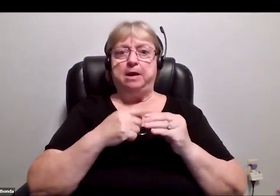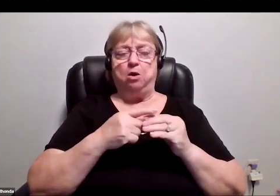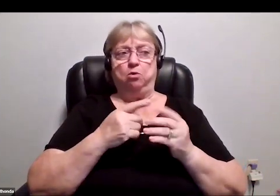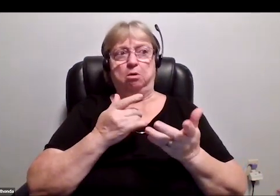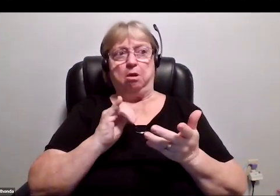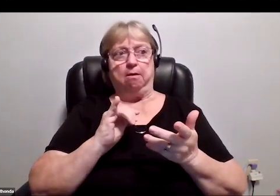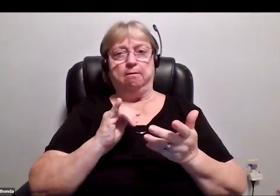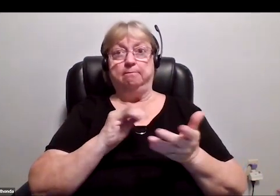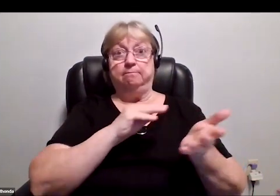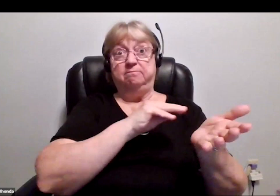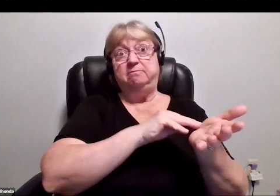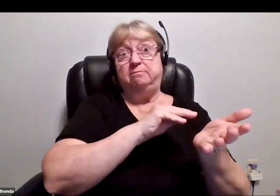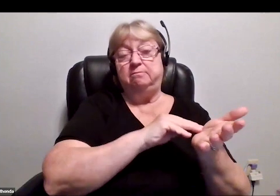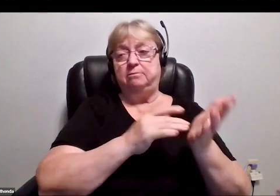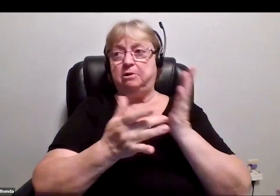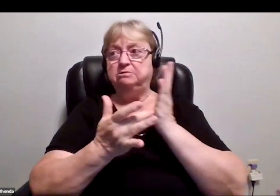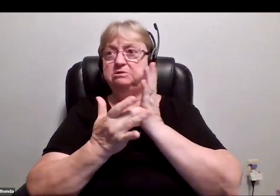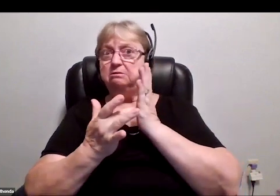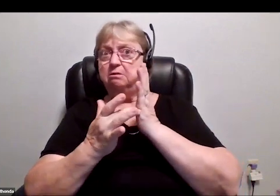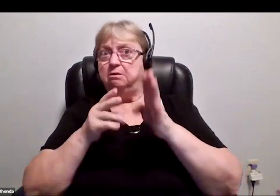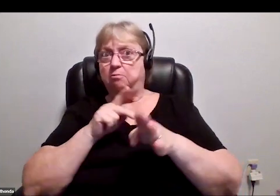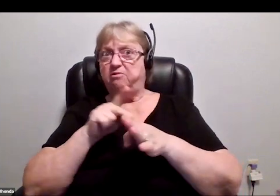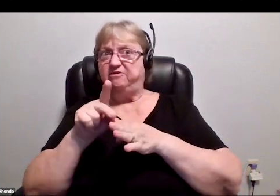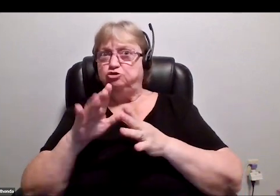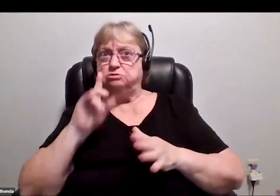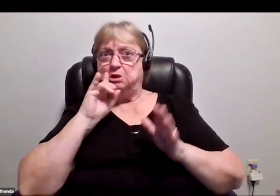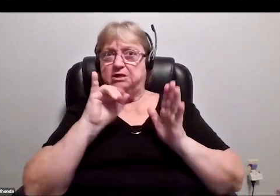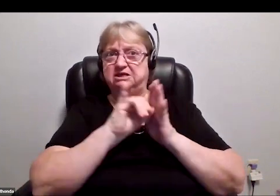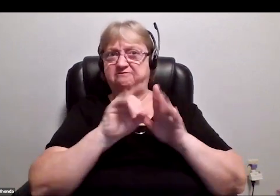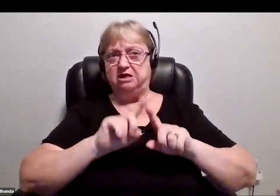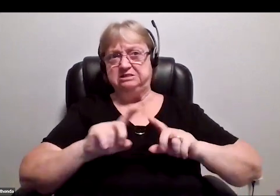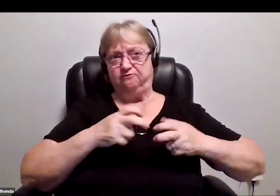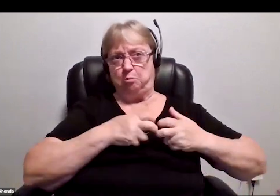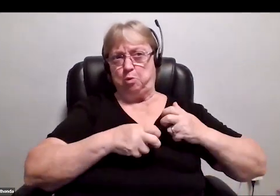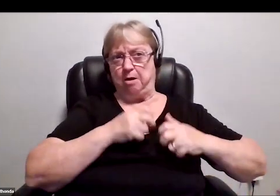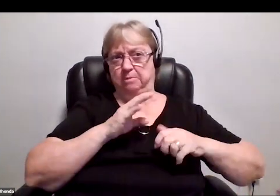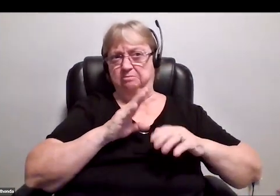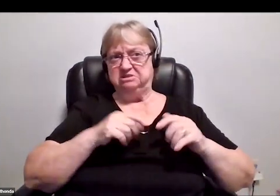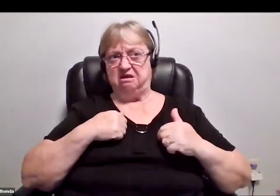and technological professionals identify different problems than they care about, right?